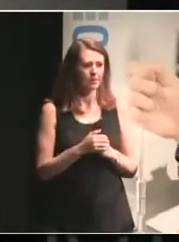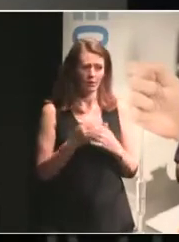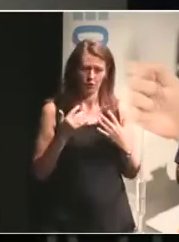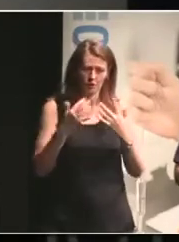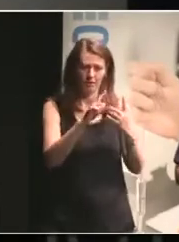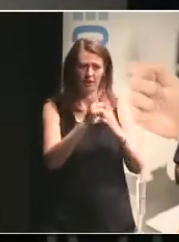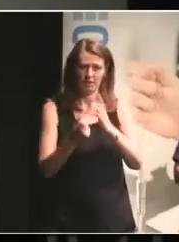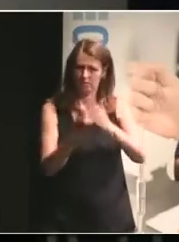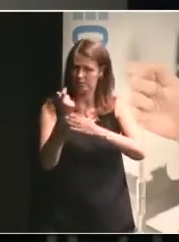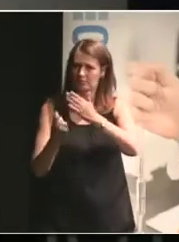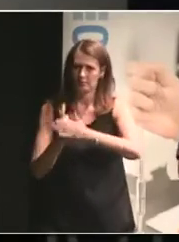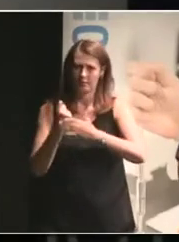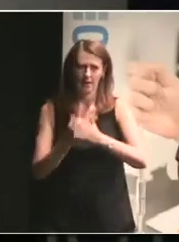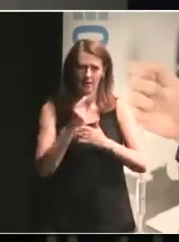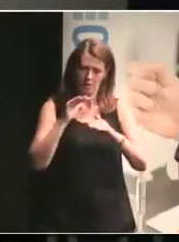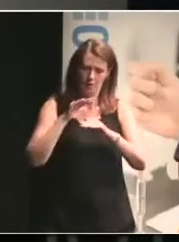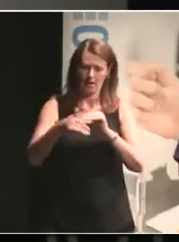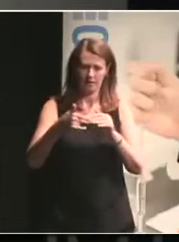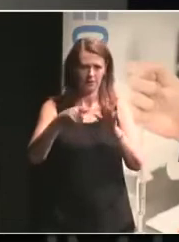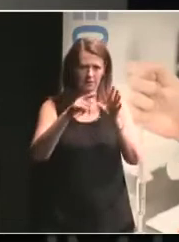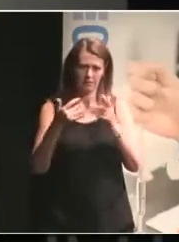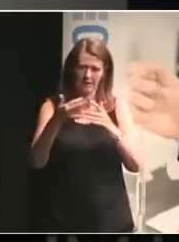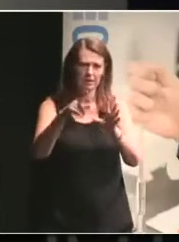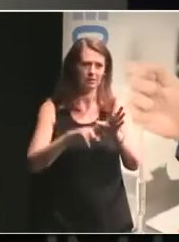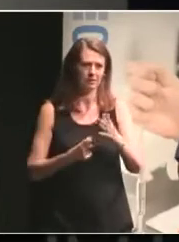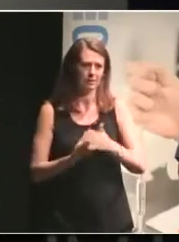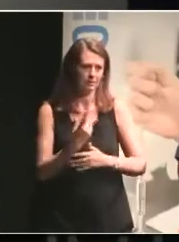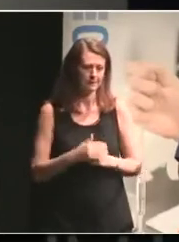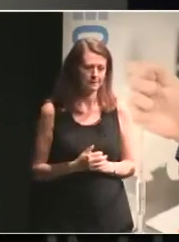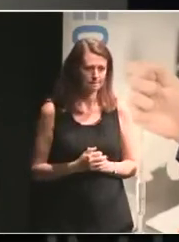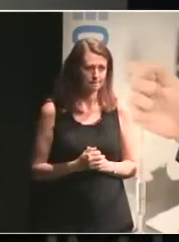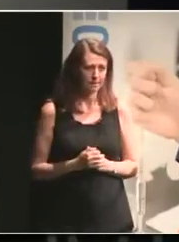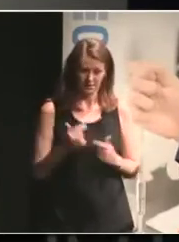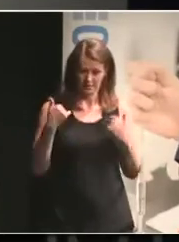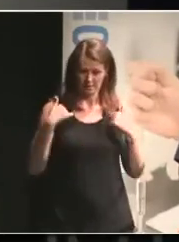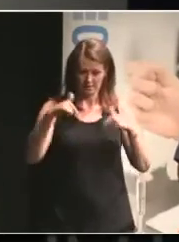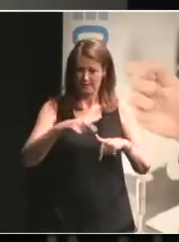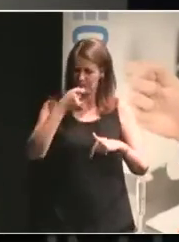have happened in over the years here and having been here for the last couple days and speaking